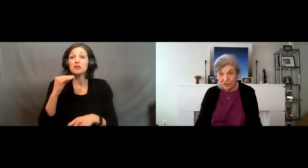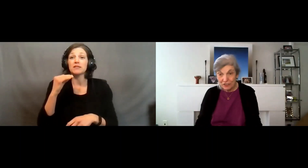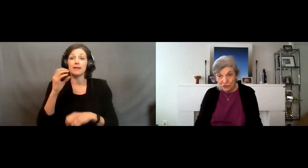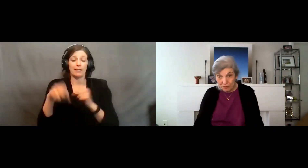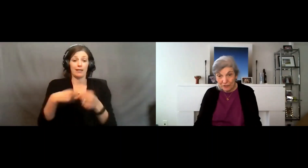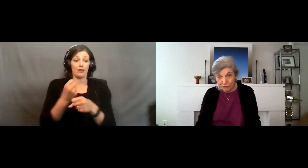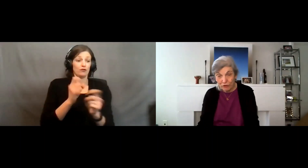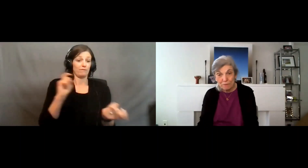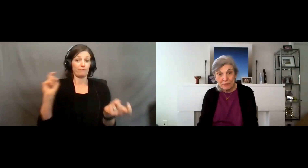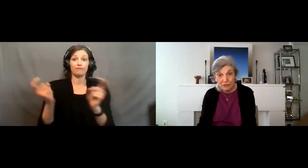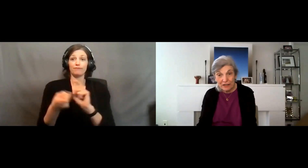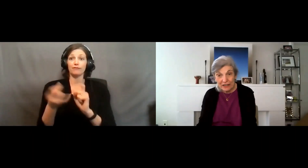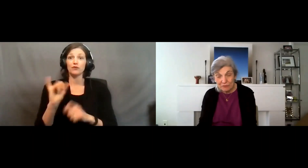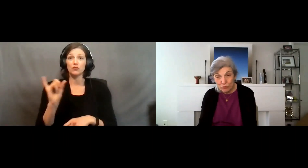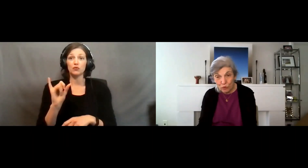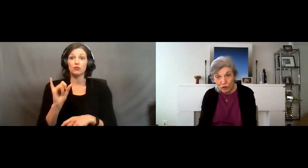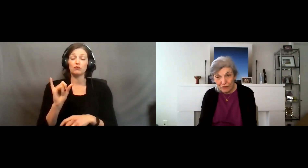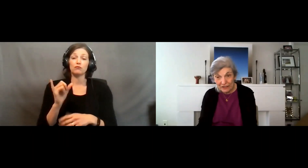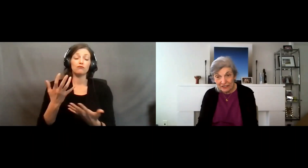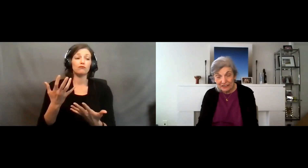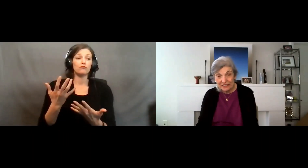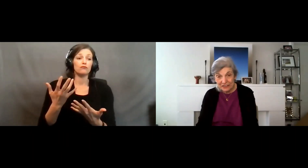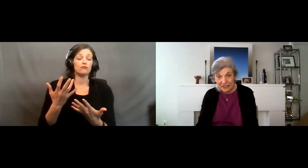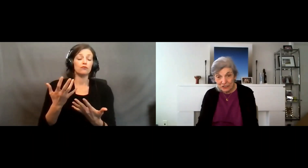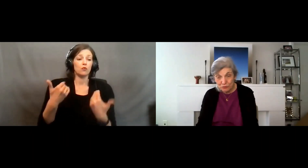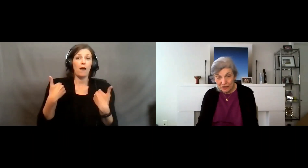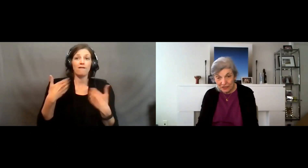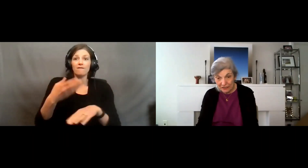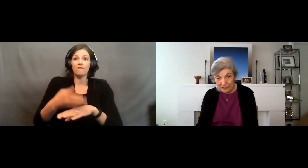to make for a better and more 13:34:28 engaged meeting.